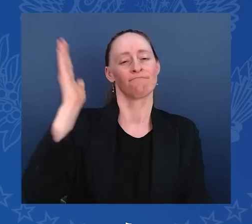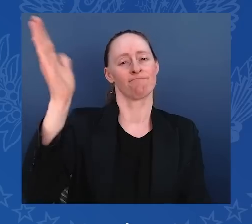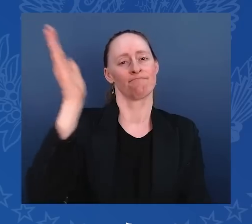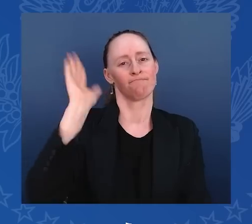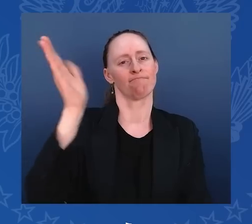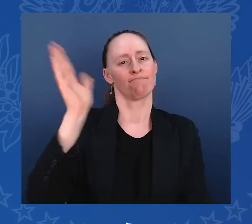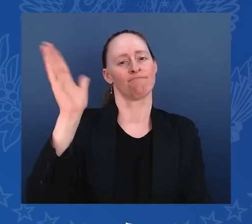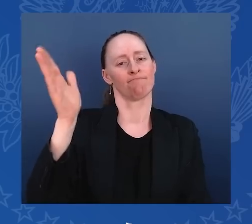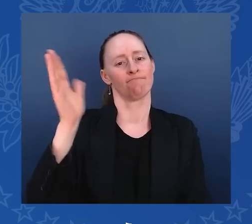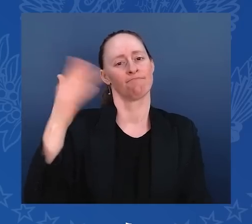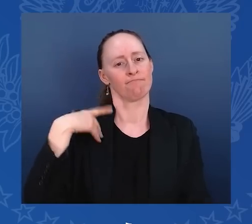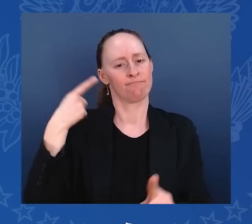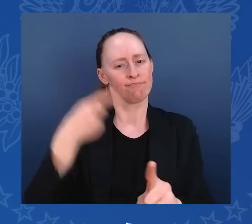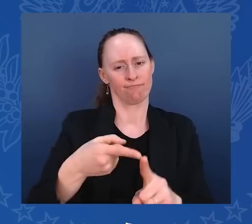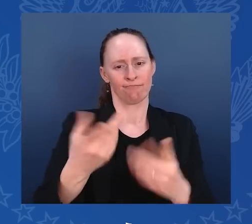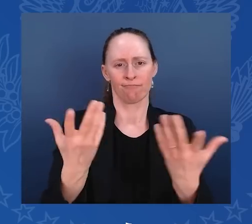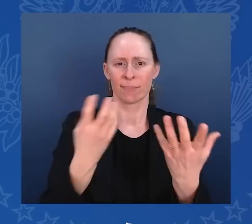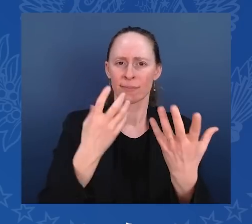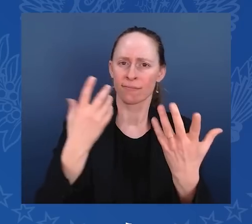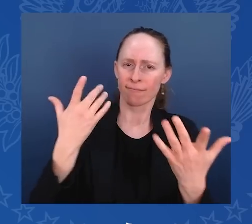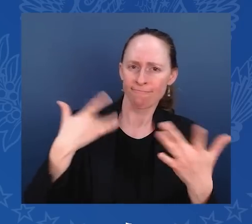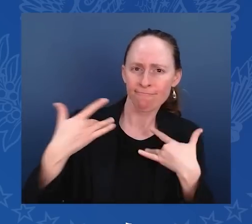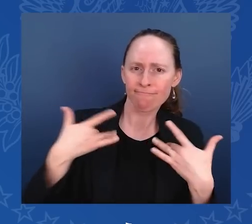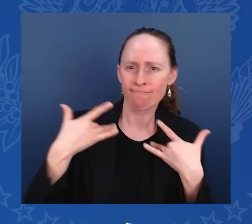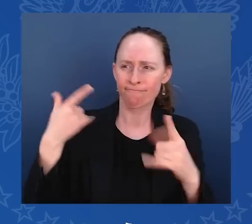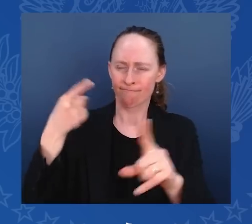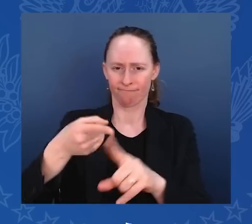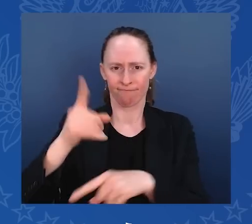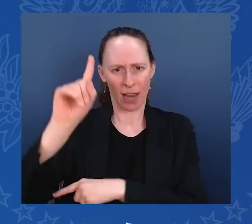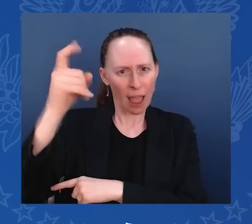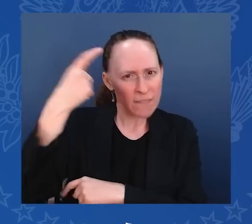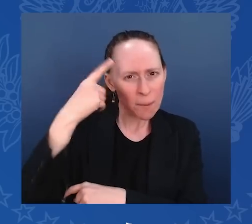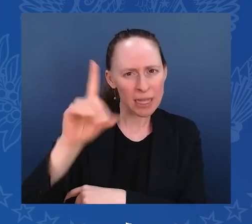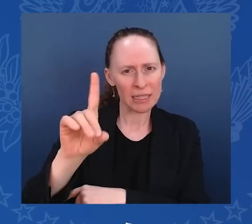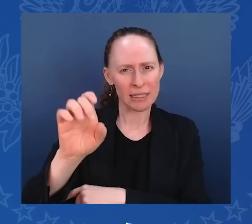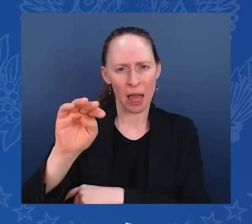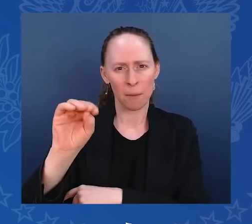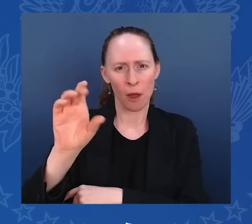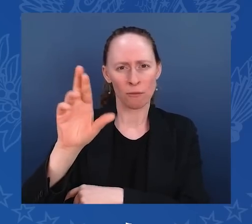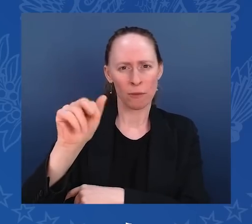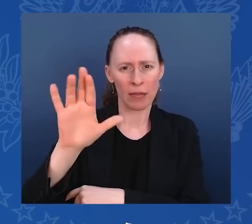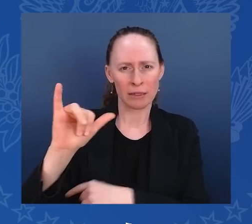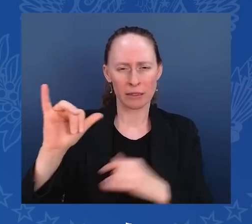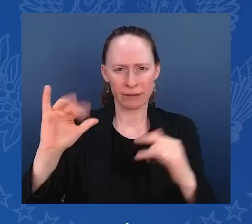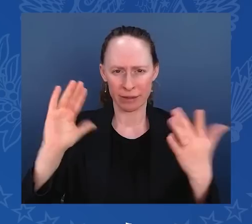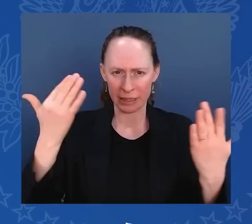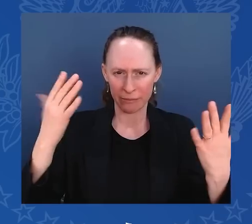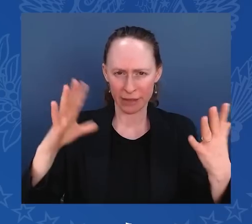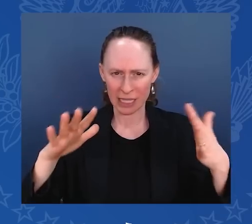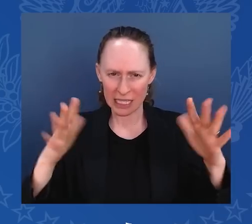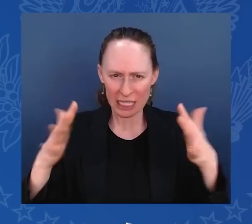The institutions are in jeopardy, in my view. And some of the decisions coming down, to me,